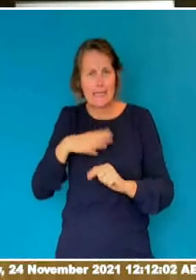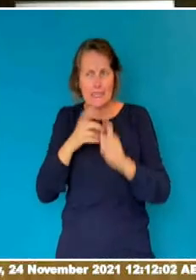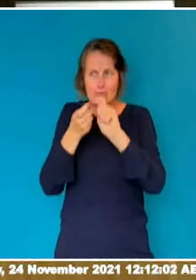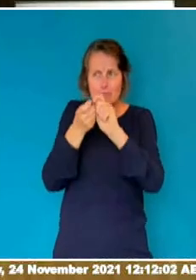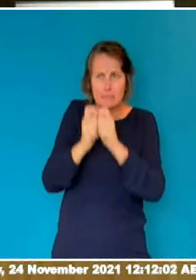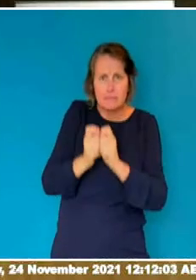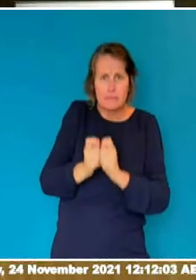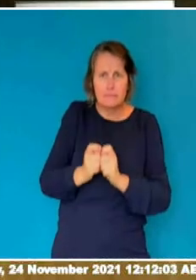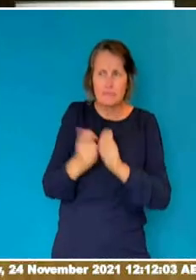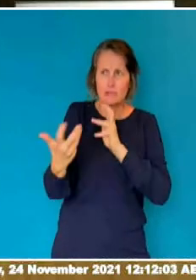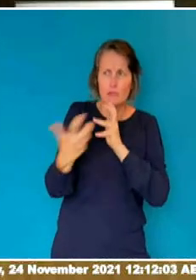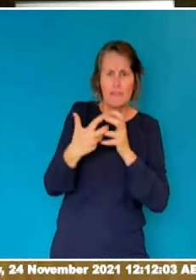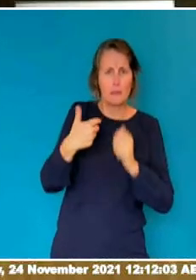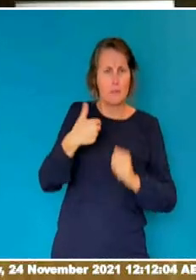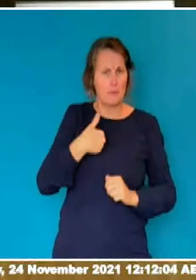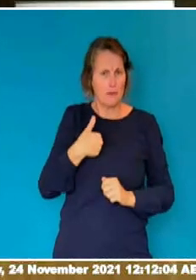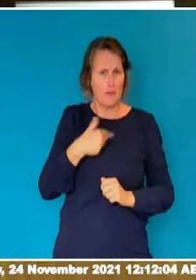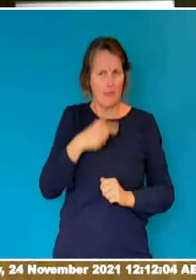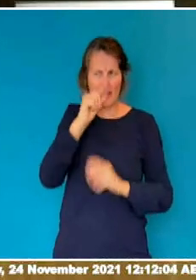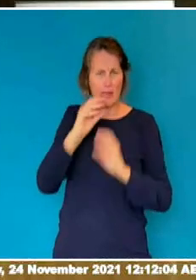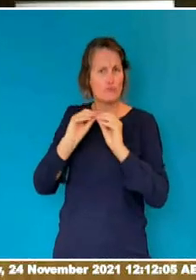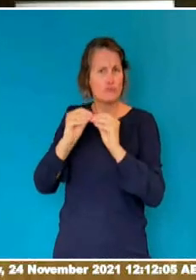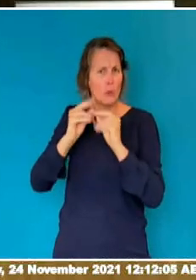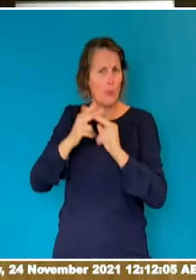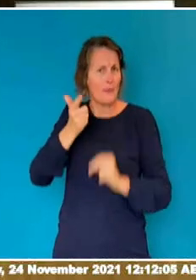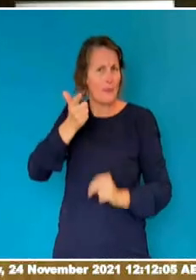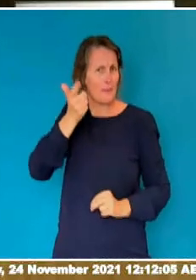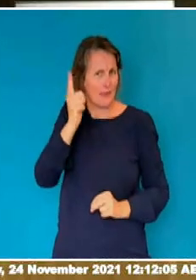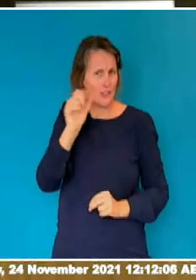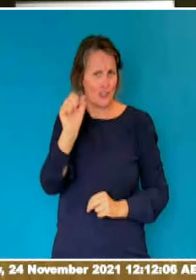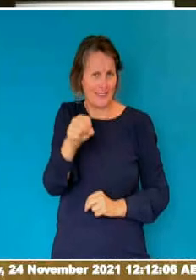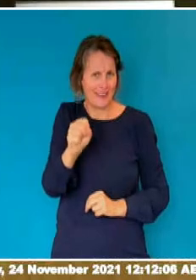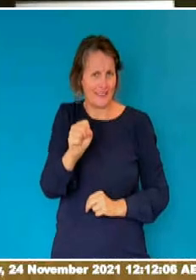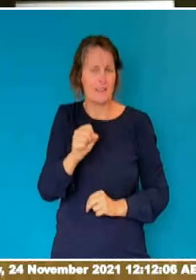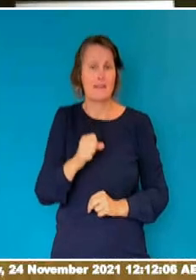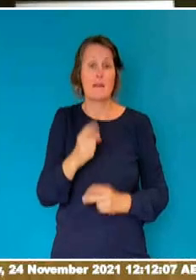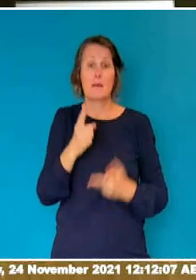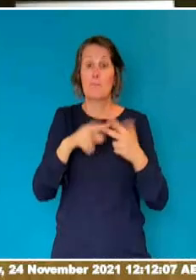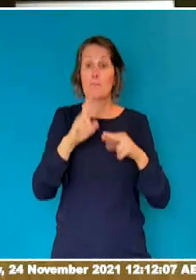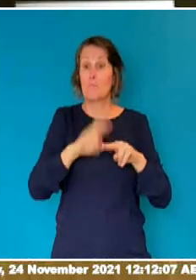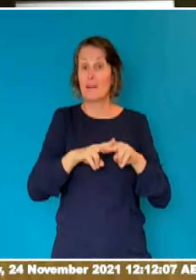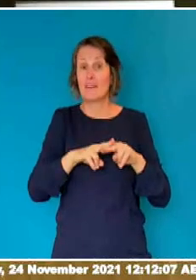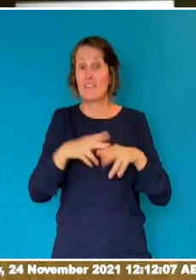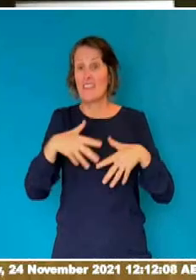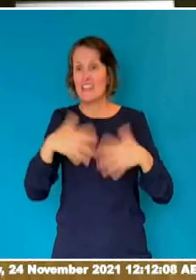But certainly anything that's more complex, just as per the recruitment map, is escalated